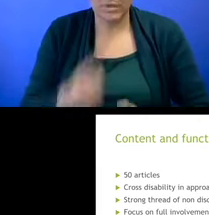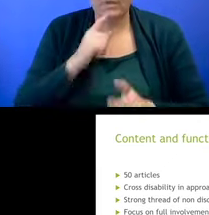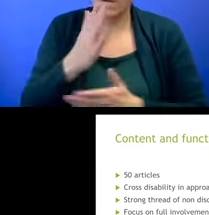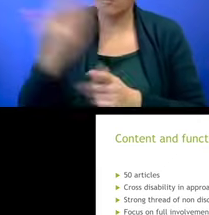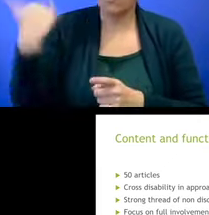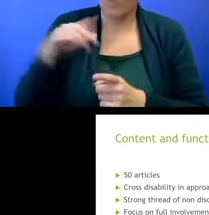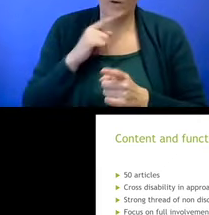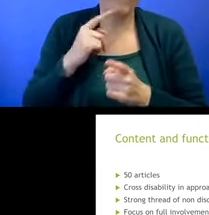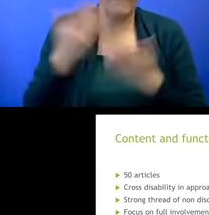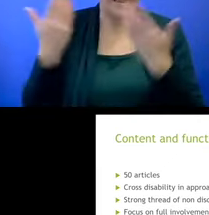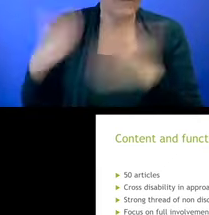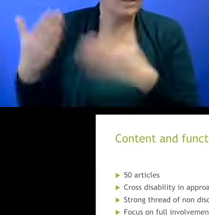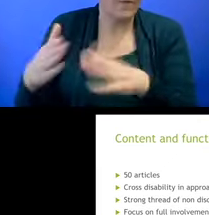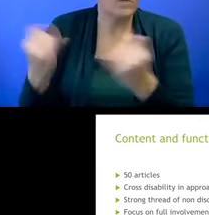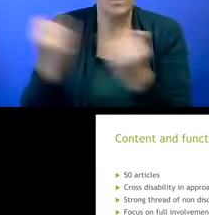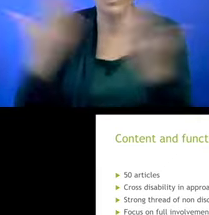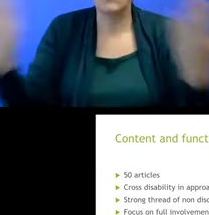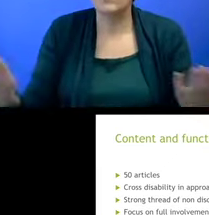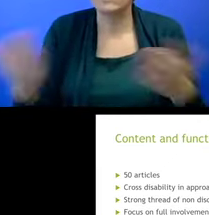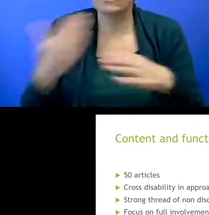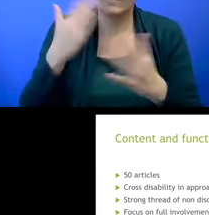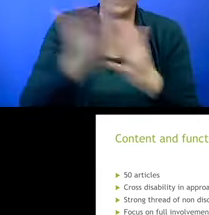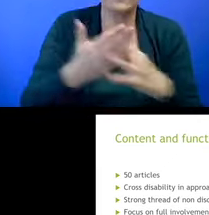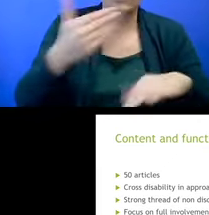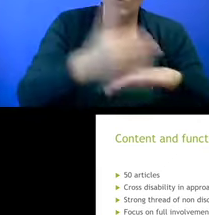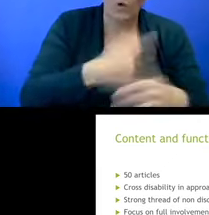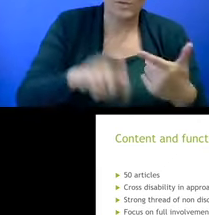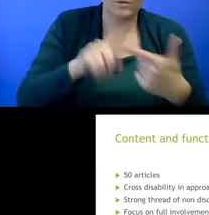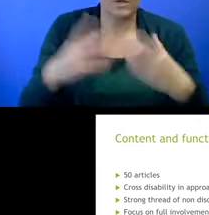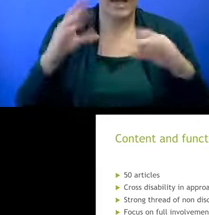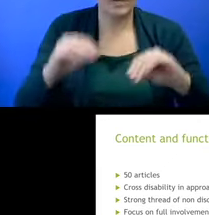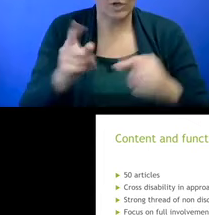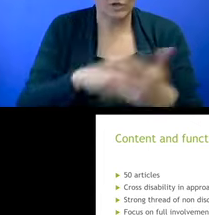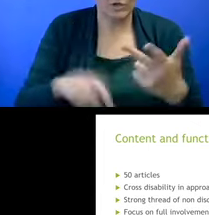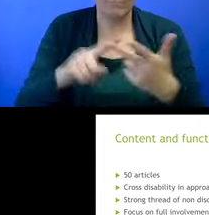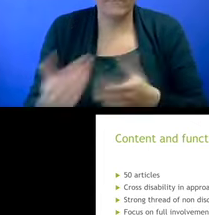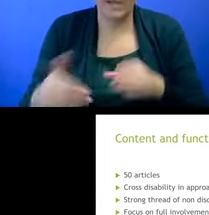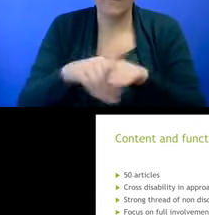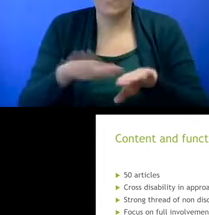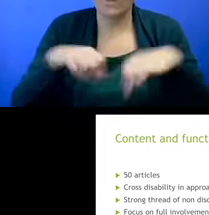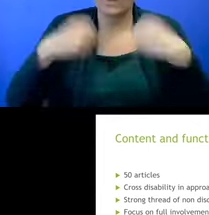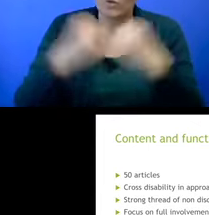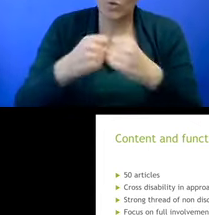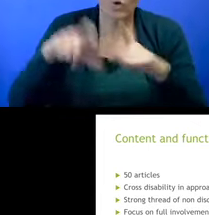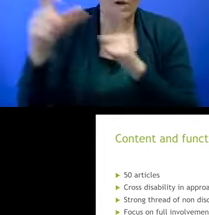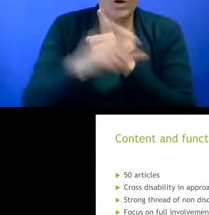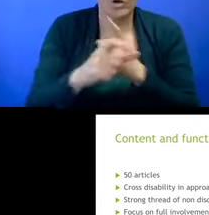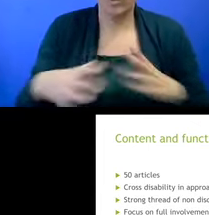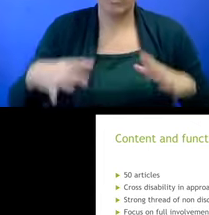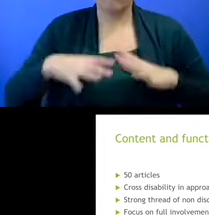including access to employment, education, participation in social and cultural recreation, and the right to live independently.